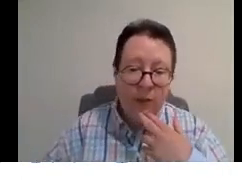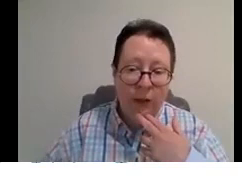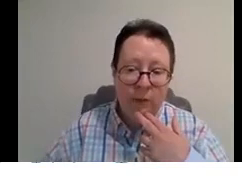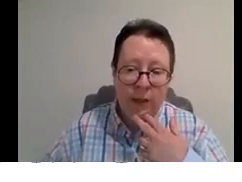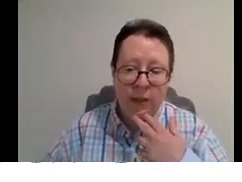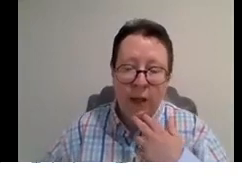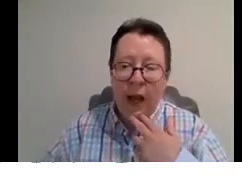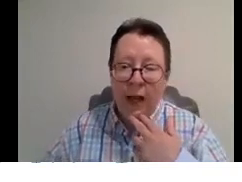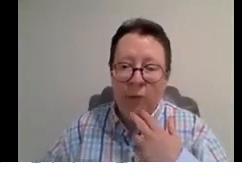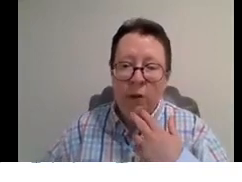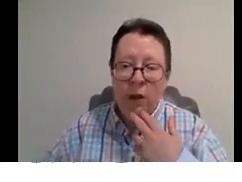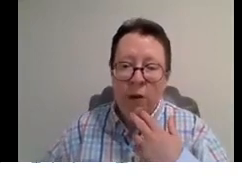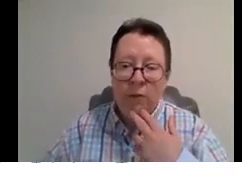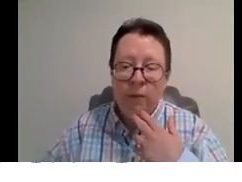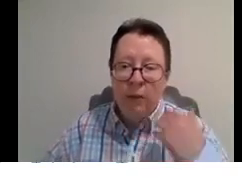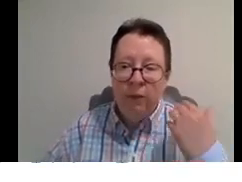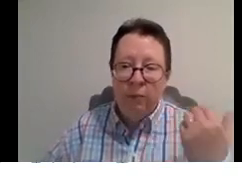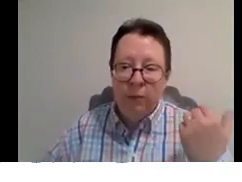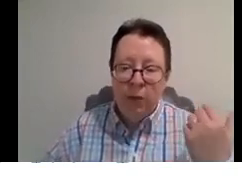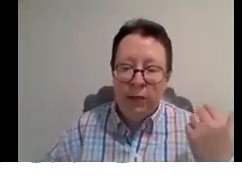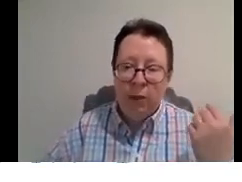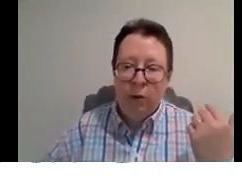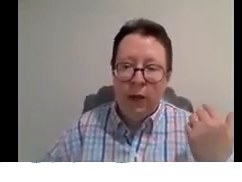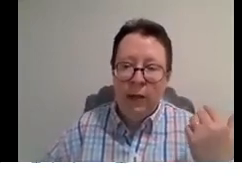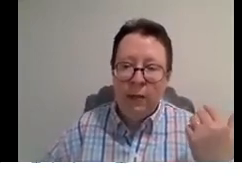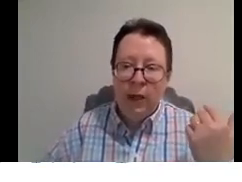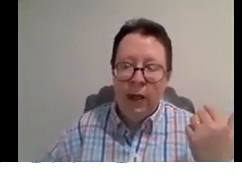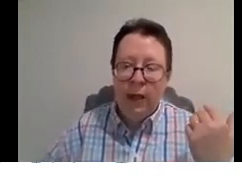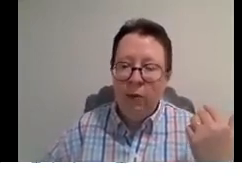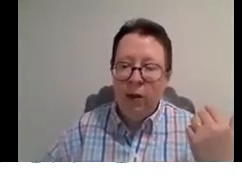and their families.. I don't know if if my family member gets sick or if I get sick, and I go to the